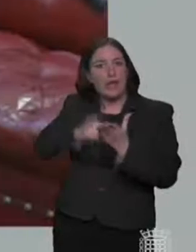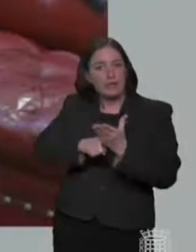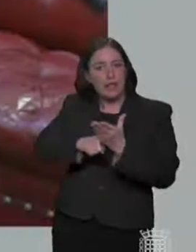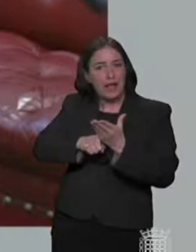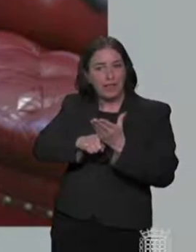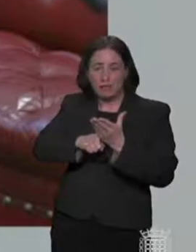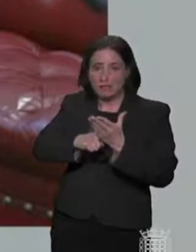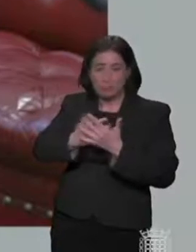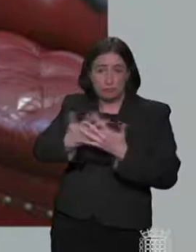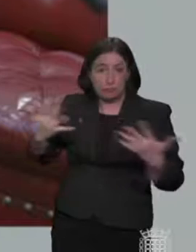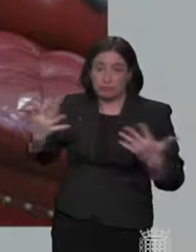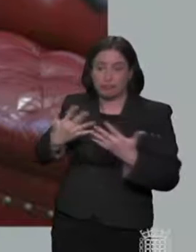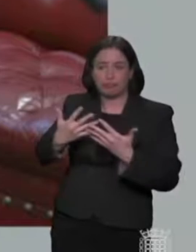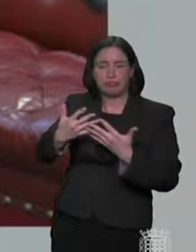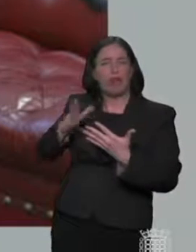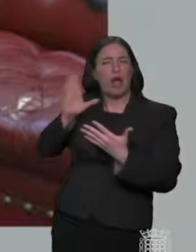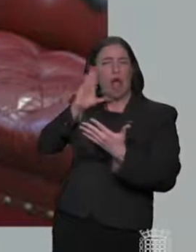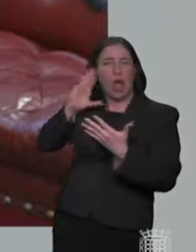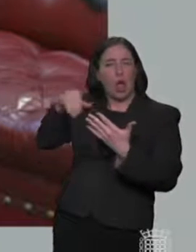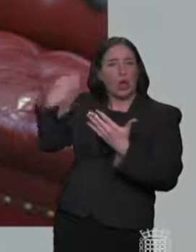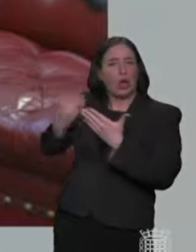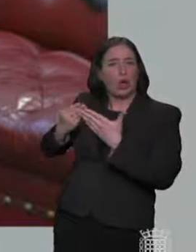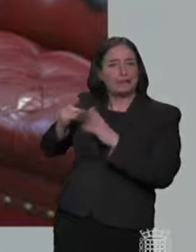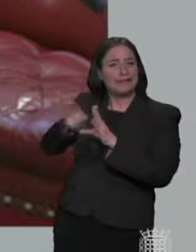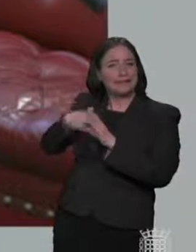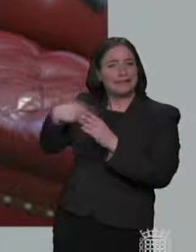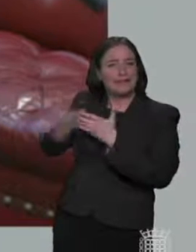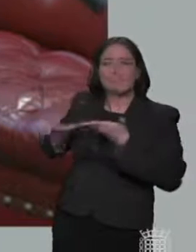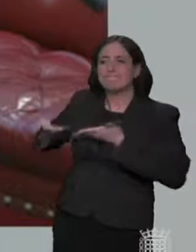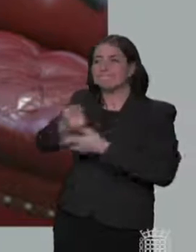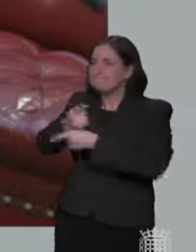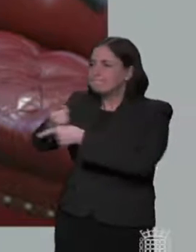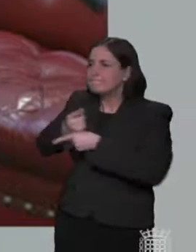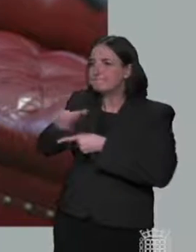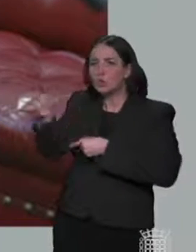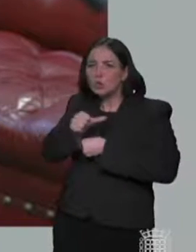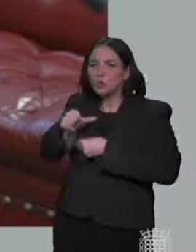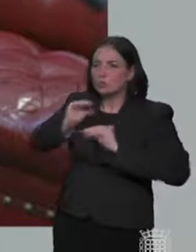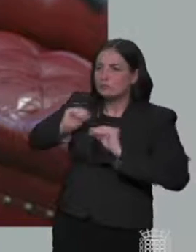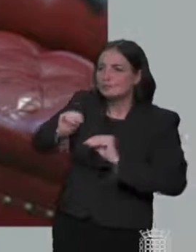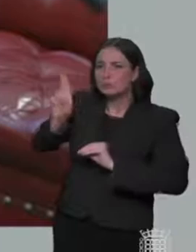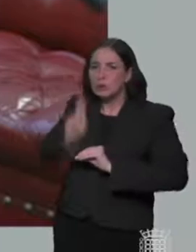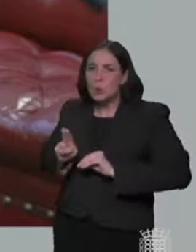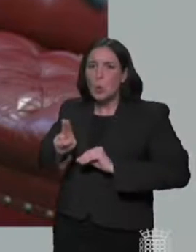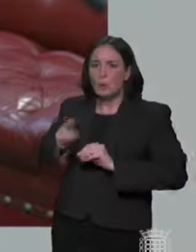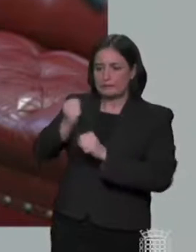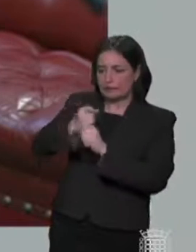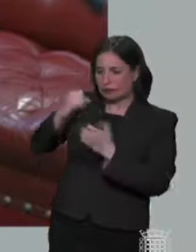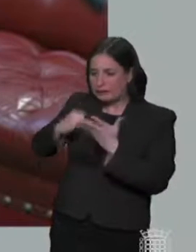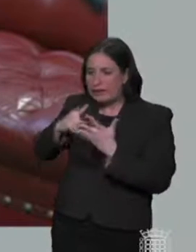about teaching bsl in schools or even having a gcse that would show true commitment but